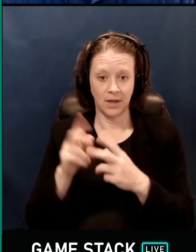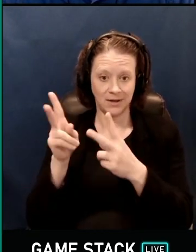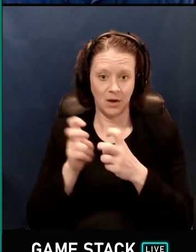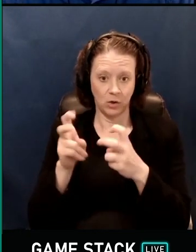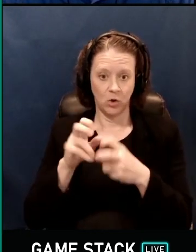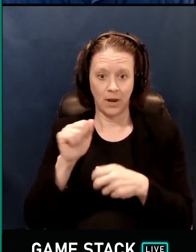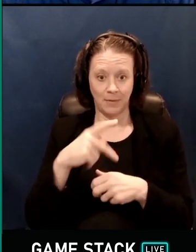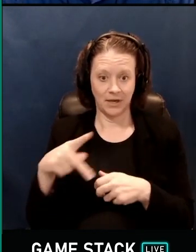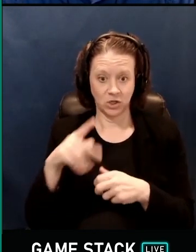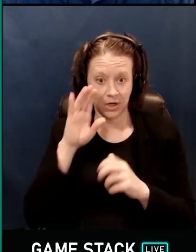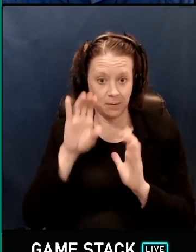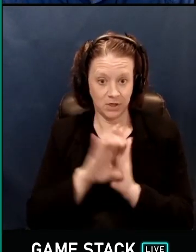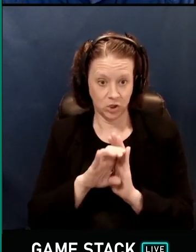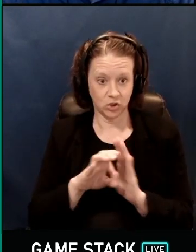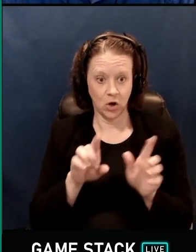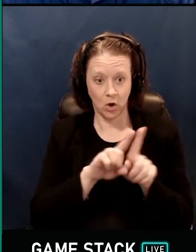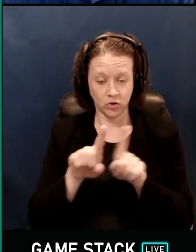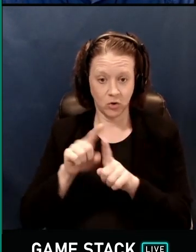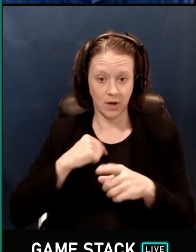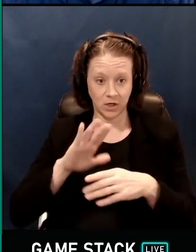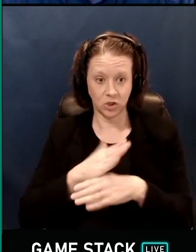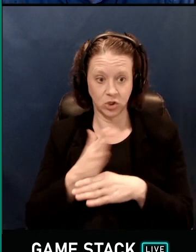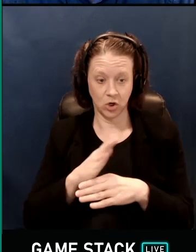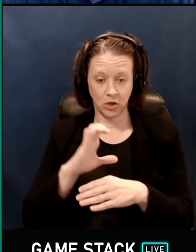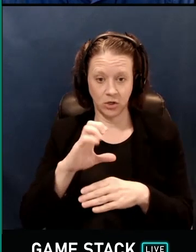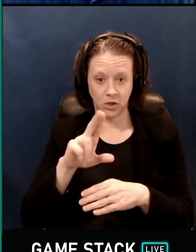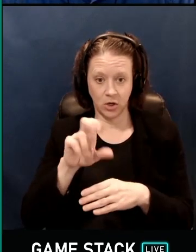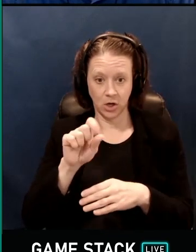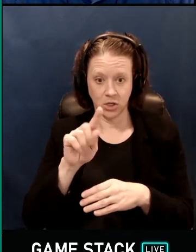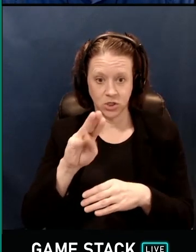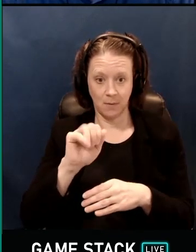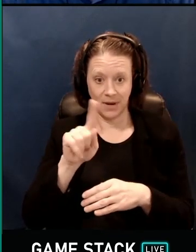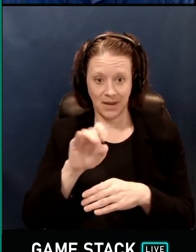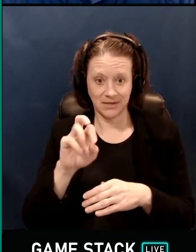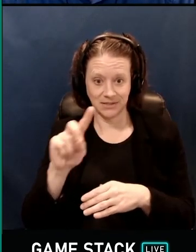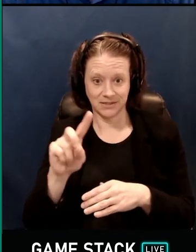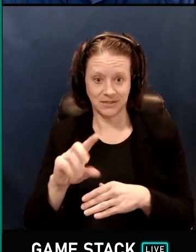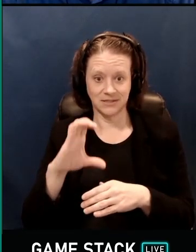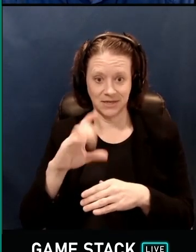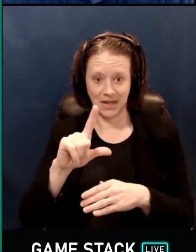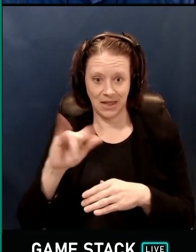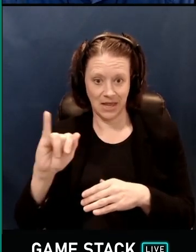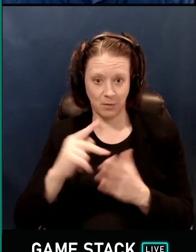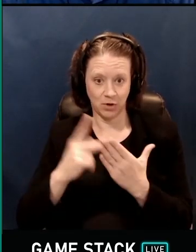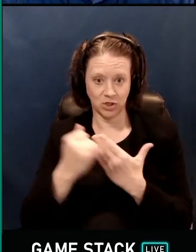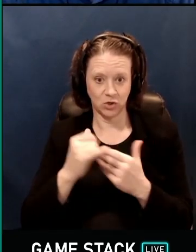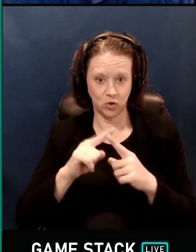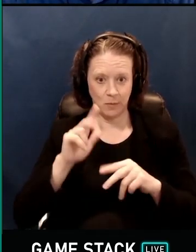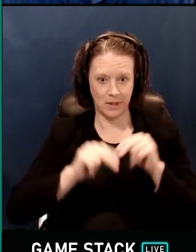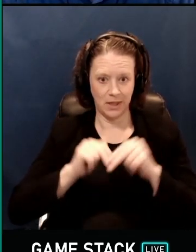I also share CustomAZed CRI project to build virtual machine images for CI/CDs.